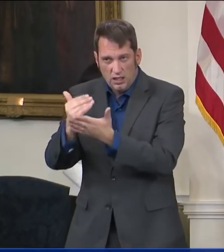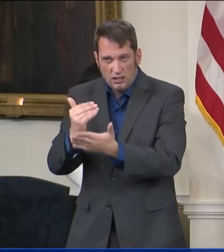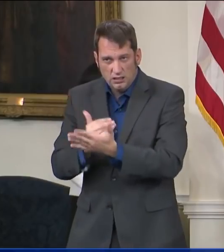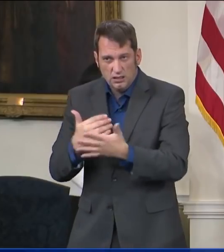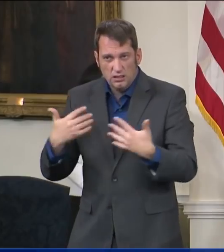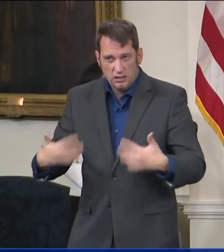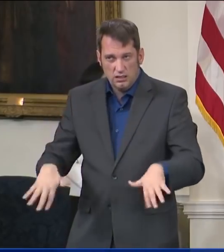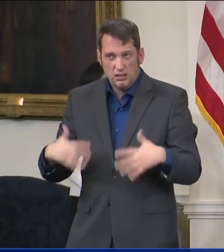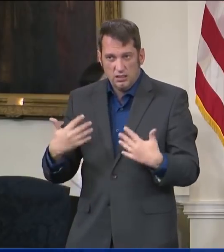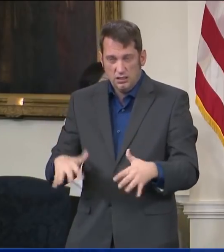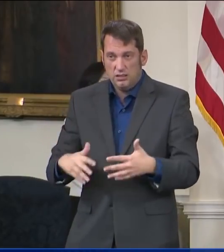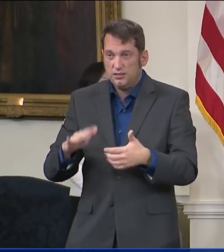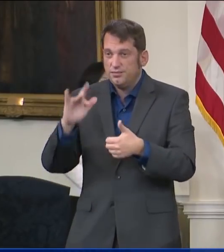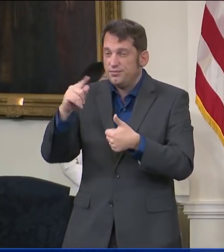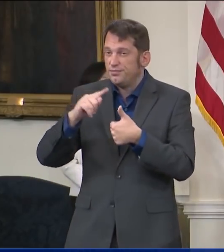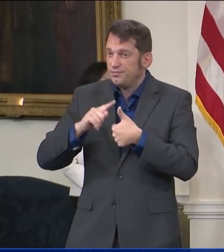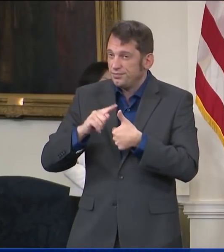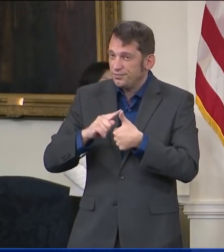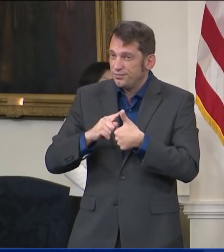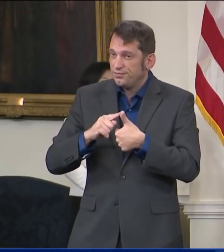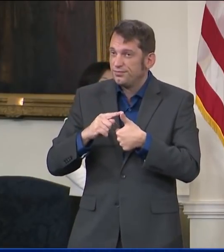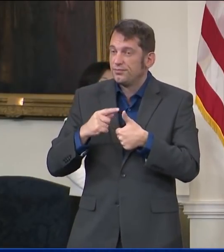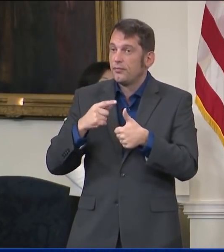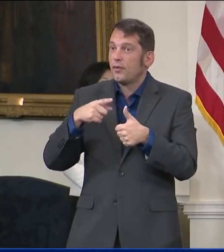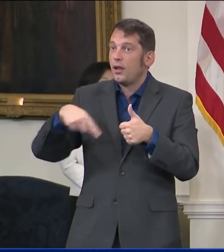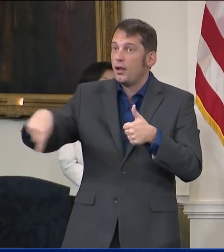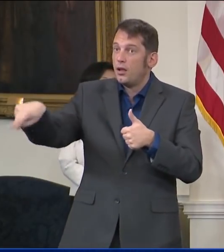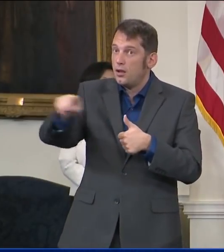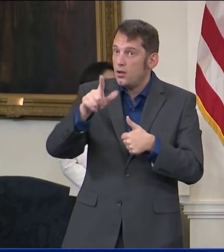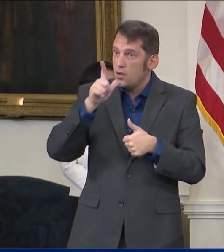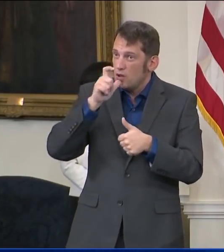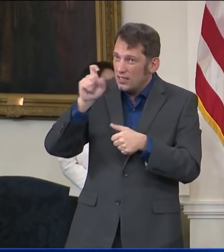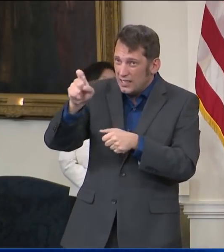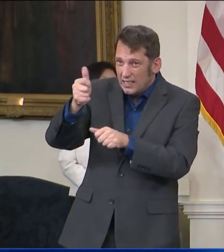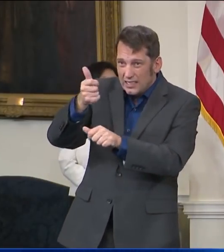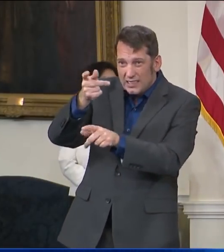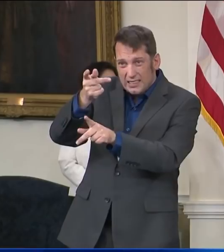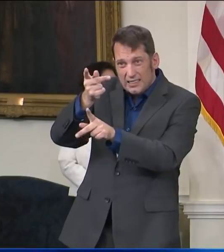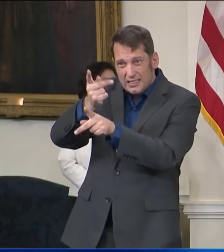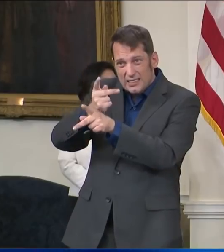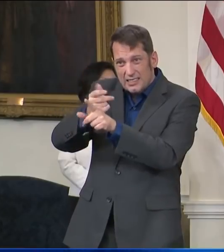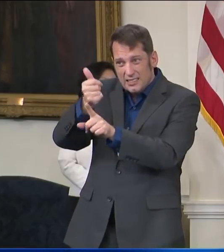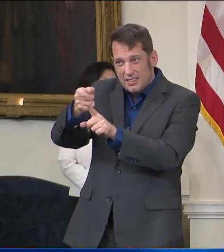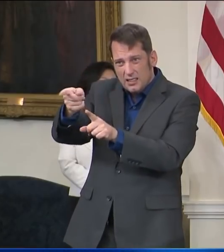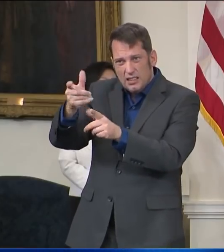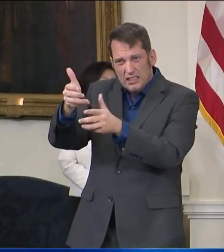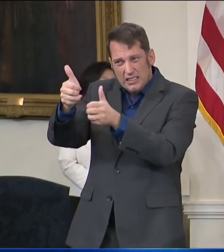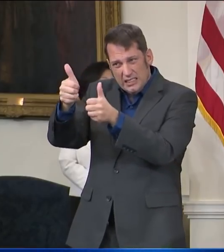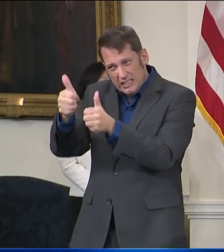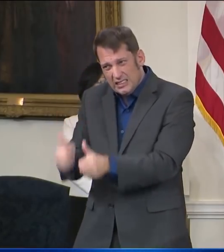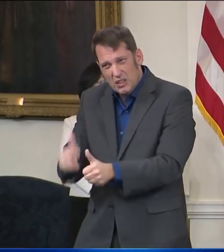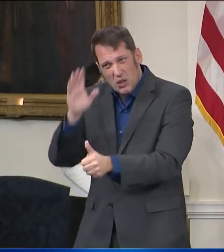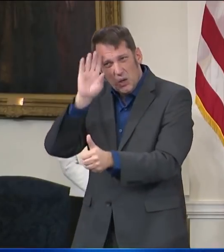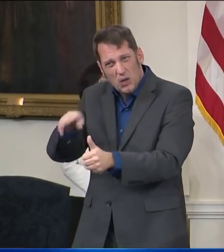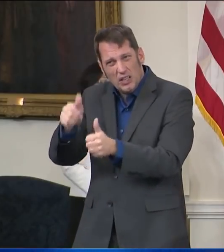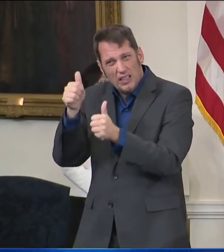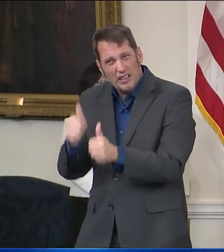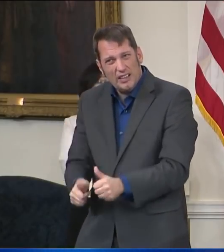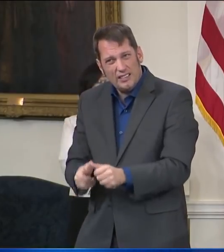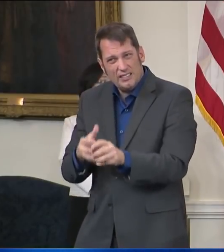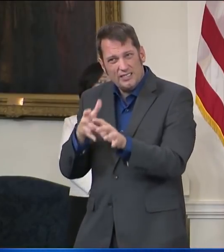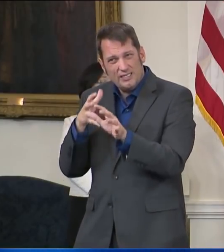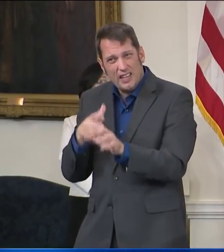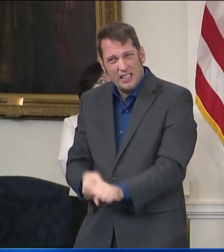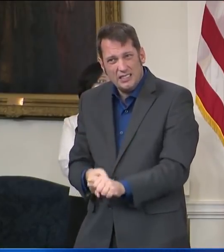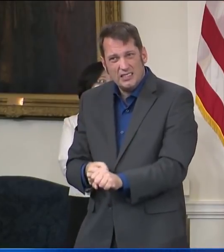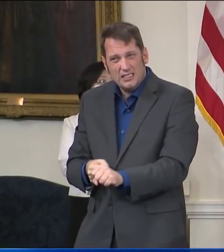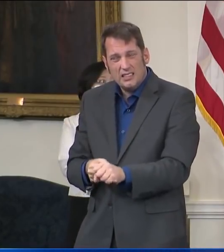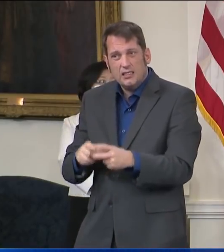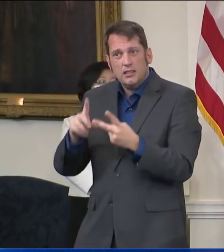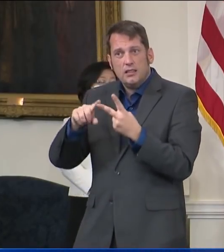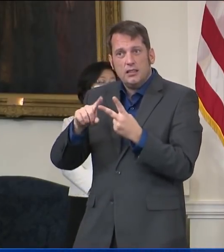PERHAPS THE MOST GERMANE FOR THIS PARTICULAR DISCUSSION IS THAT PEOPLE WHO DEVELOPED THE NEED FOR CRITICAL CARE DECOMPENSATE QUICKLY?